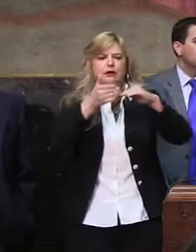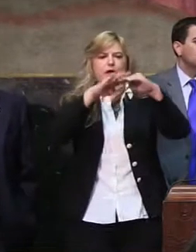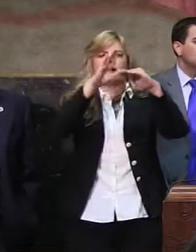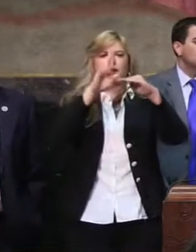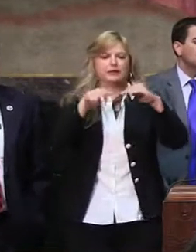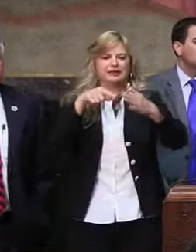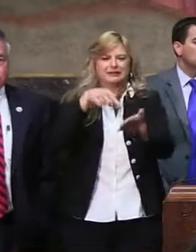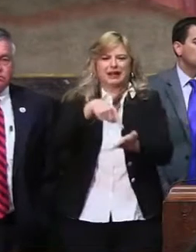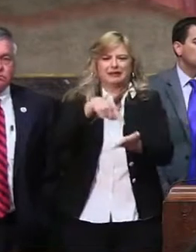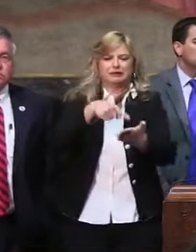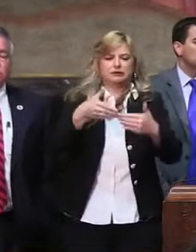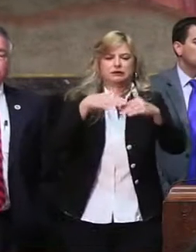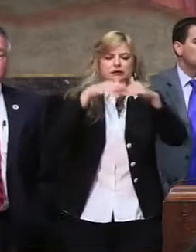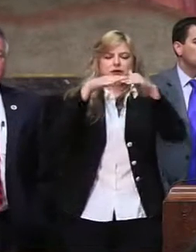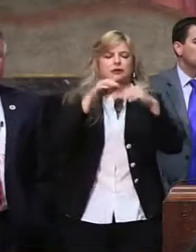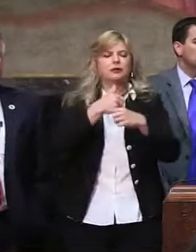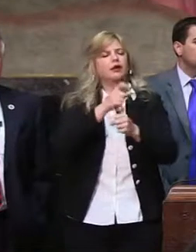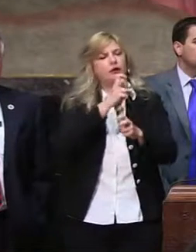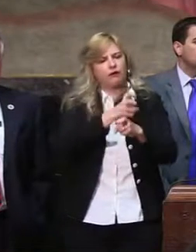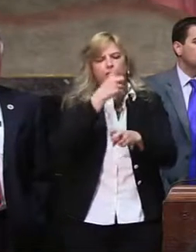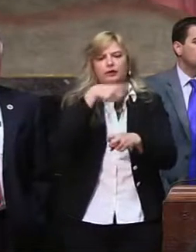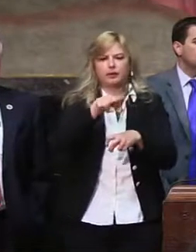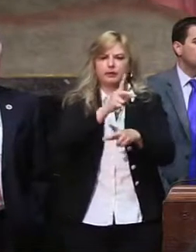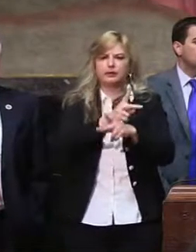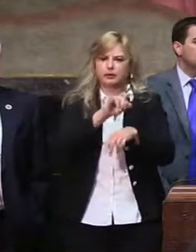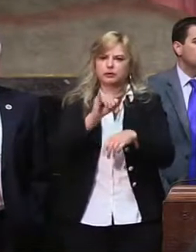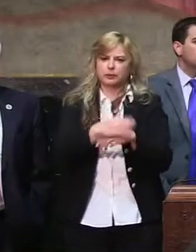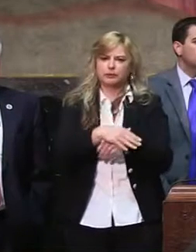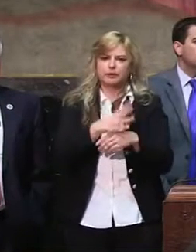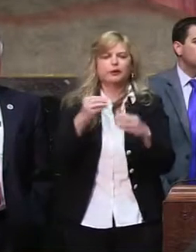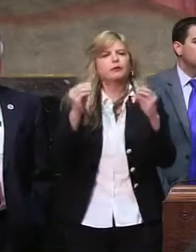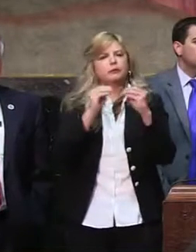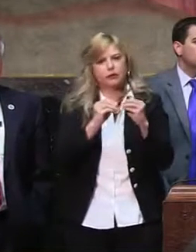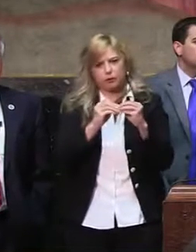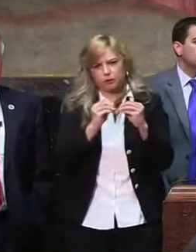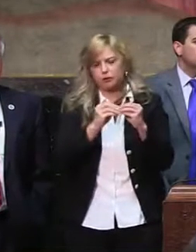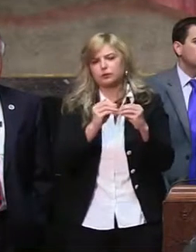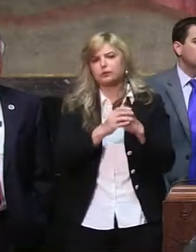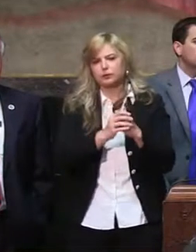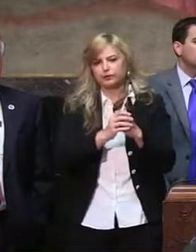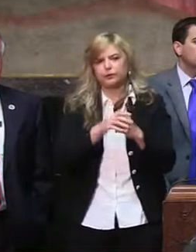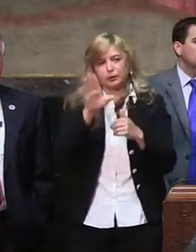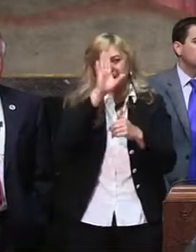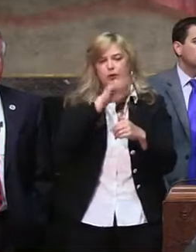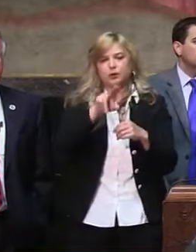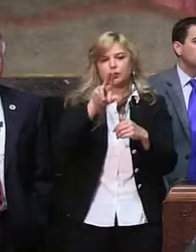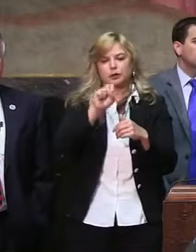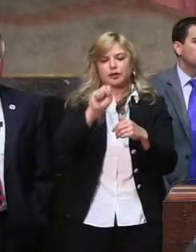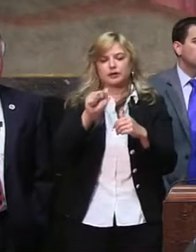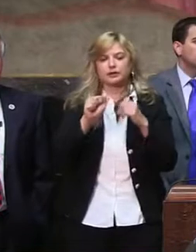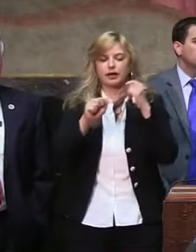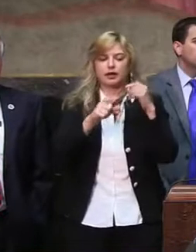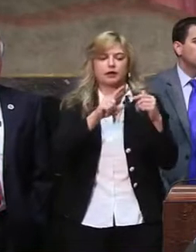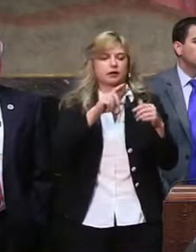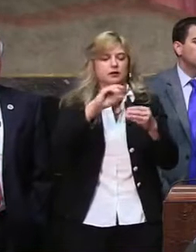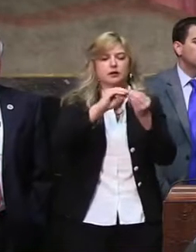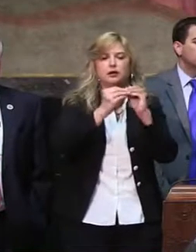to keep your job and much more as you all know the United States leads the world in imprisonment and Louisiana lots